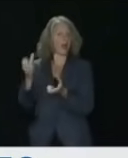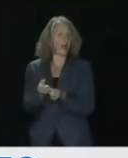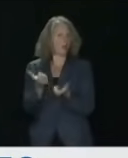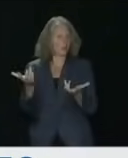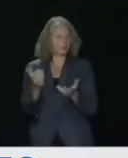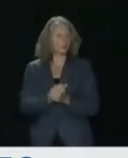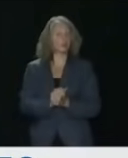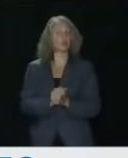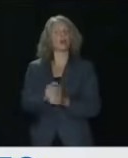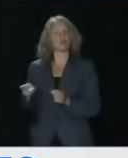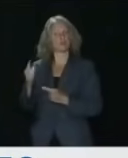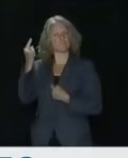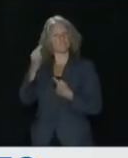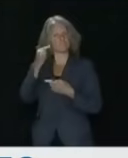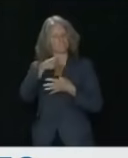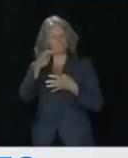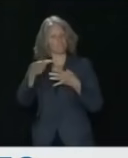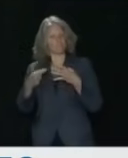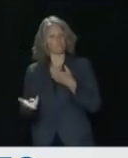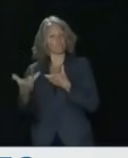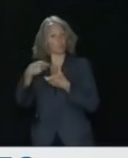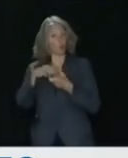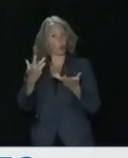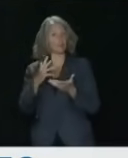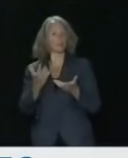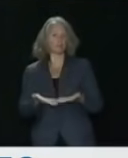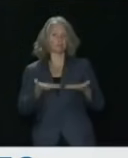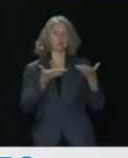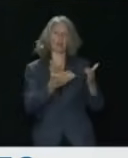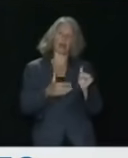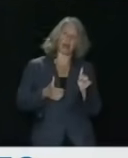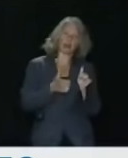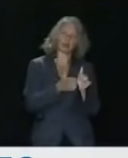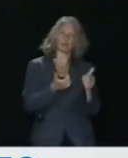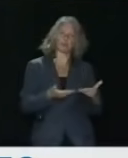THROUGH VACCINE SUPPLY, TO